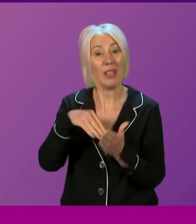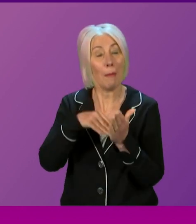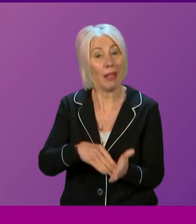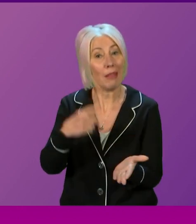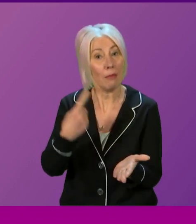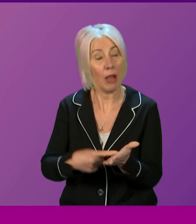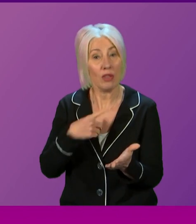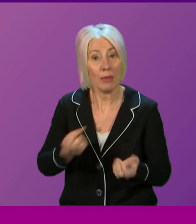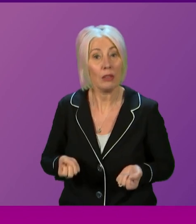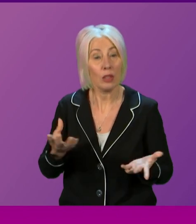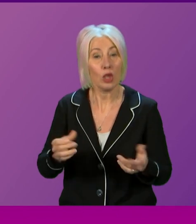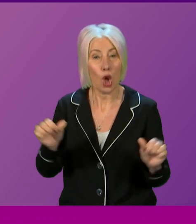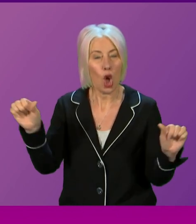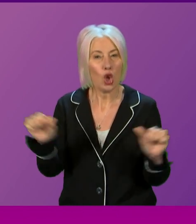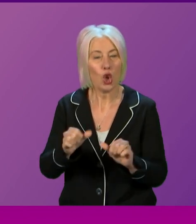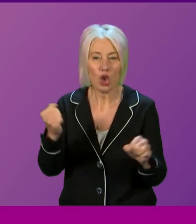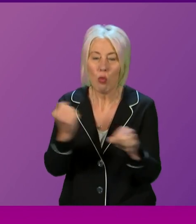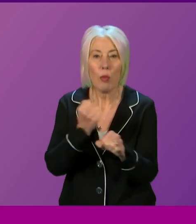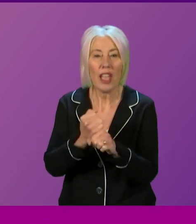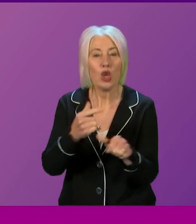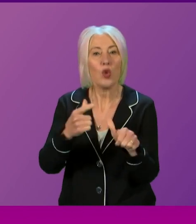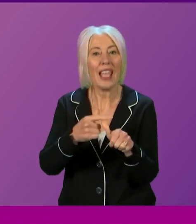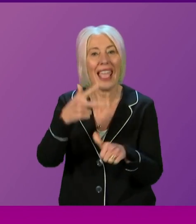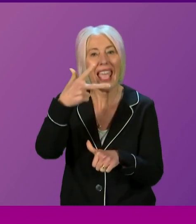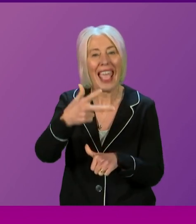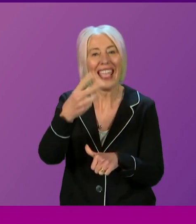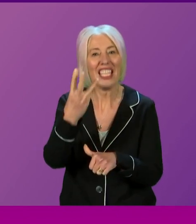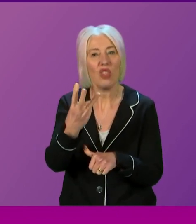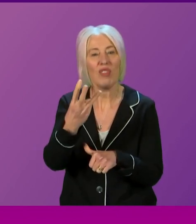has been spent on short-term repairs to the A83 at the Rest and Be Thankful.